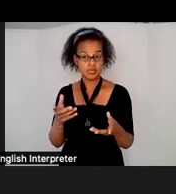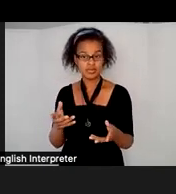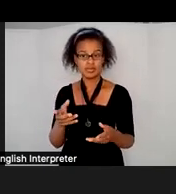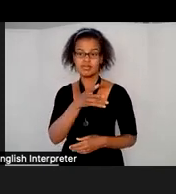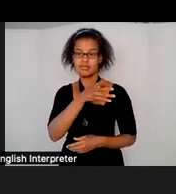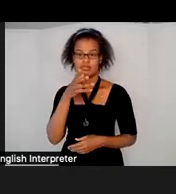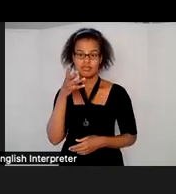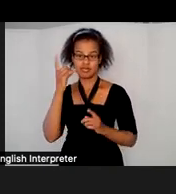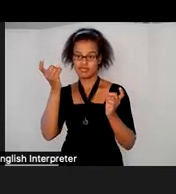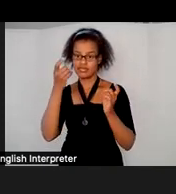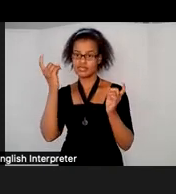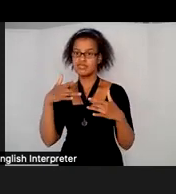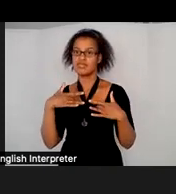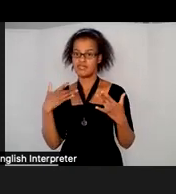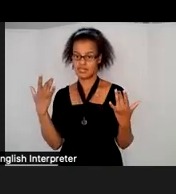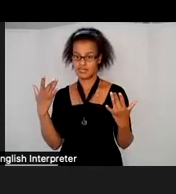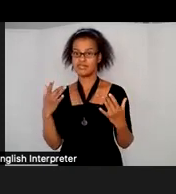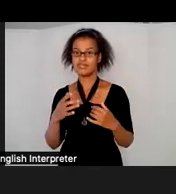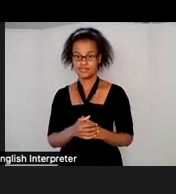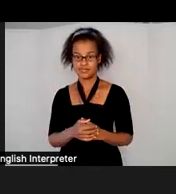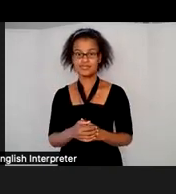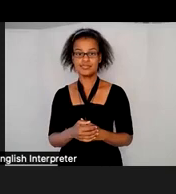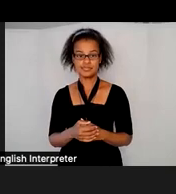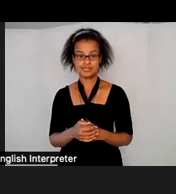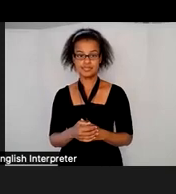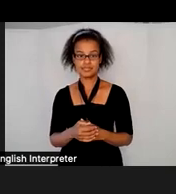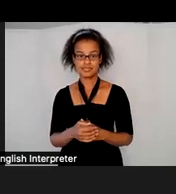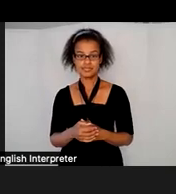foreign Festival event.